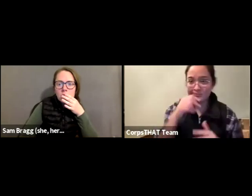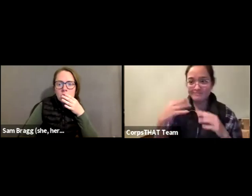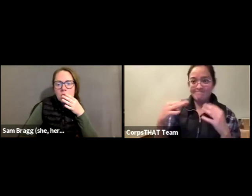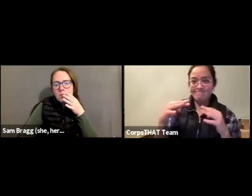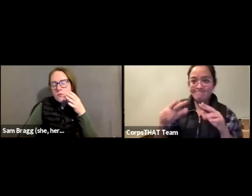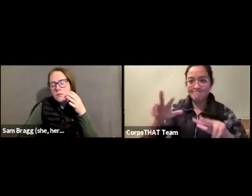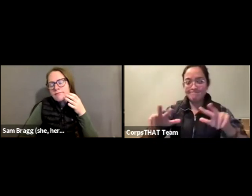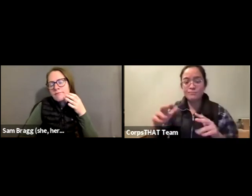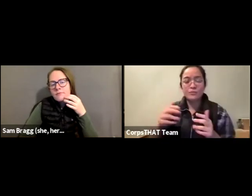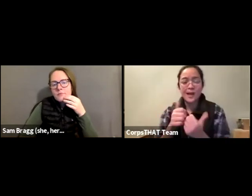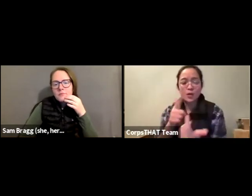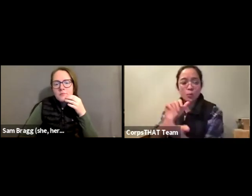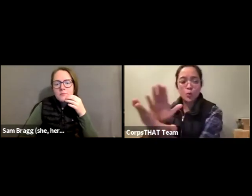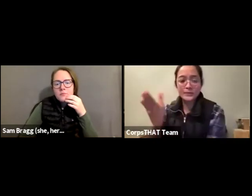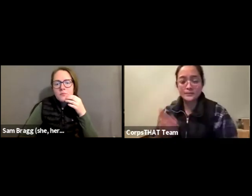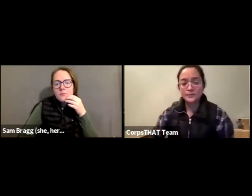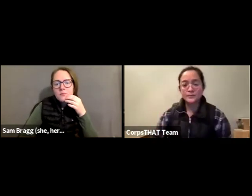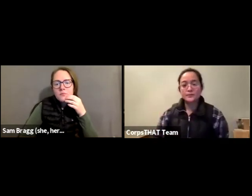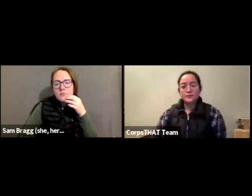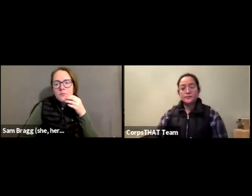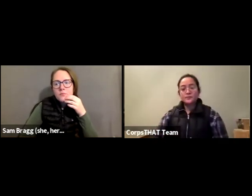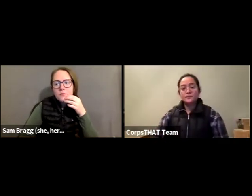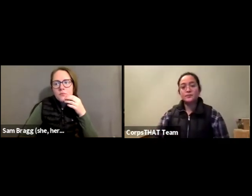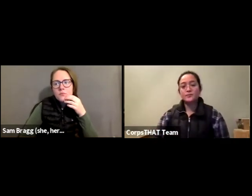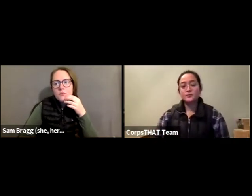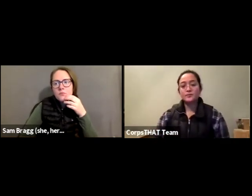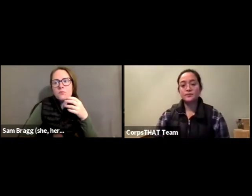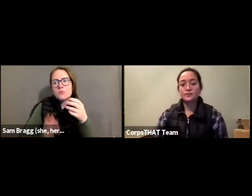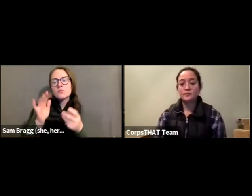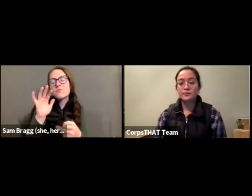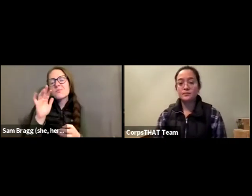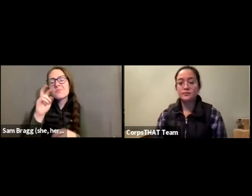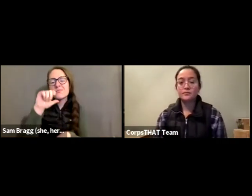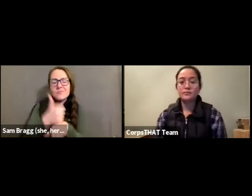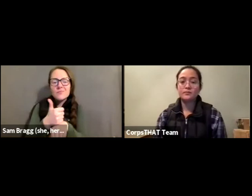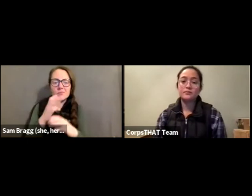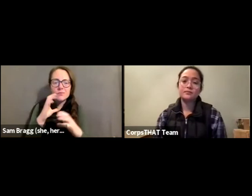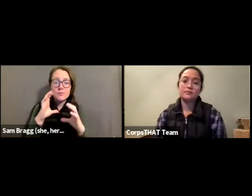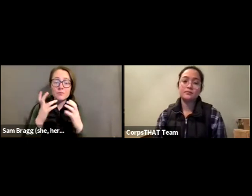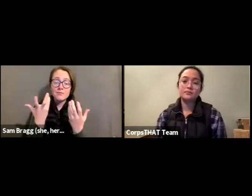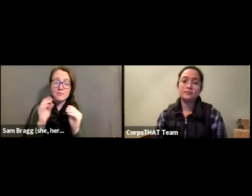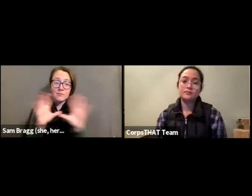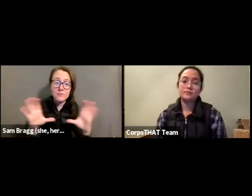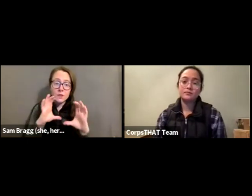um as well as sometimes feeling awkward when those boundaries are crossed and needing private space